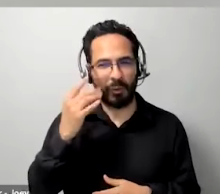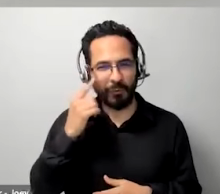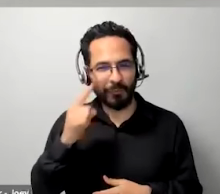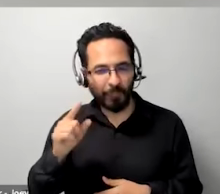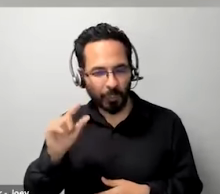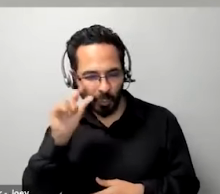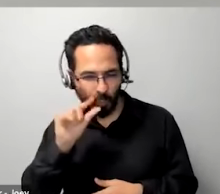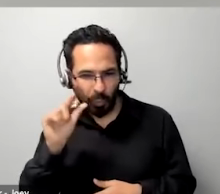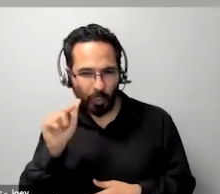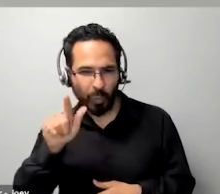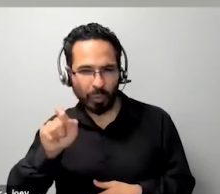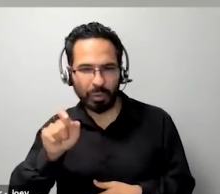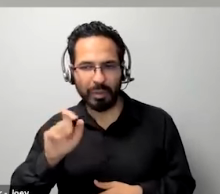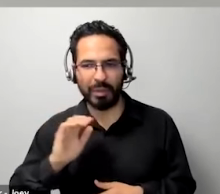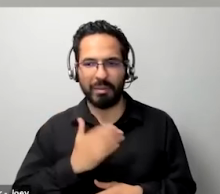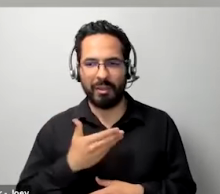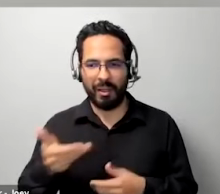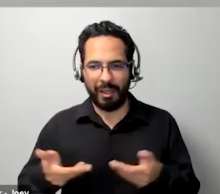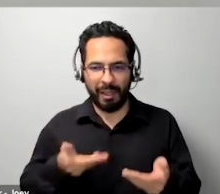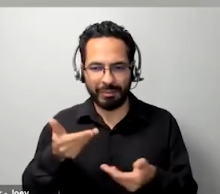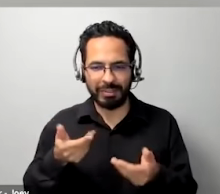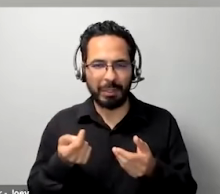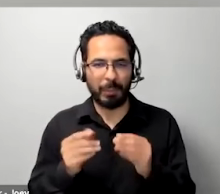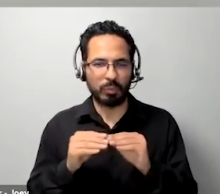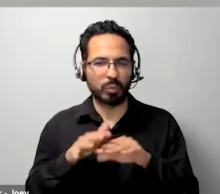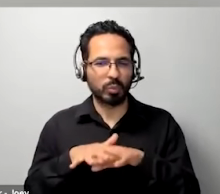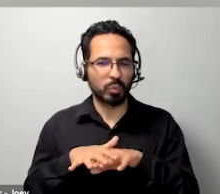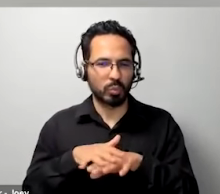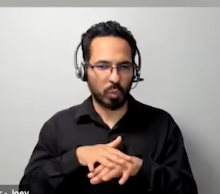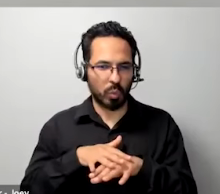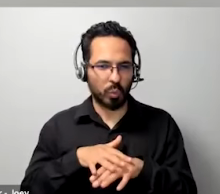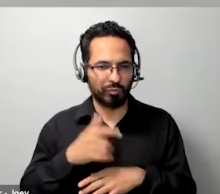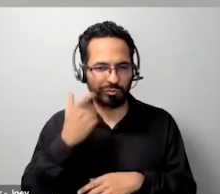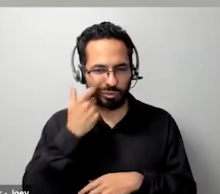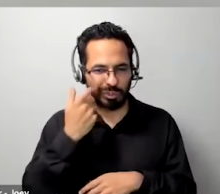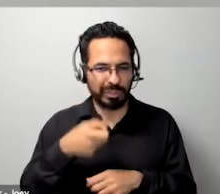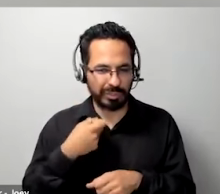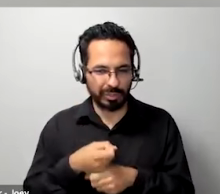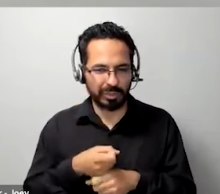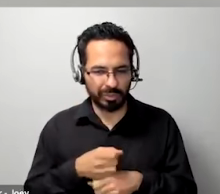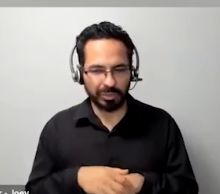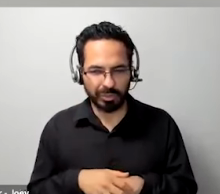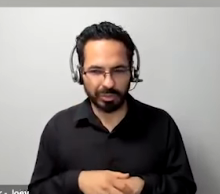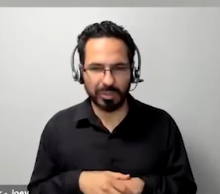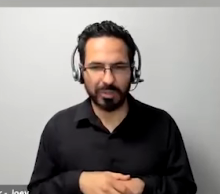our hiring has just been slower in the last few years, and that that's just a sad reality.